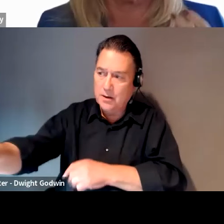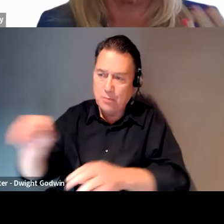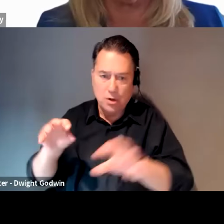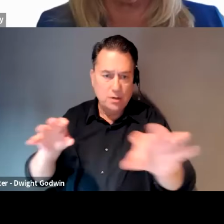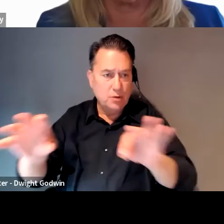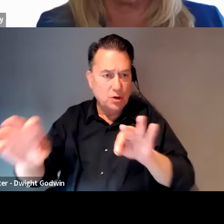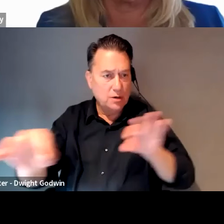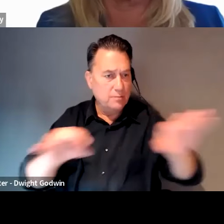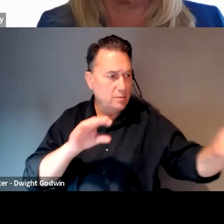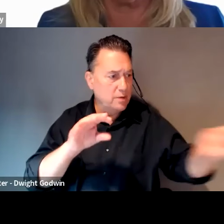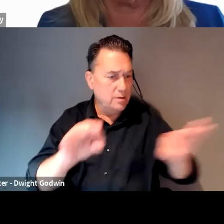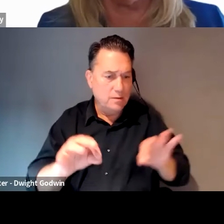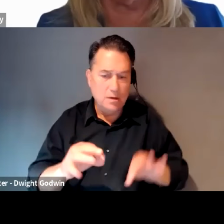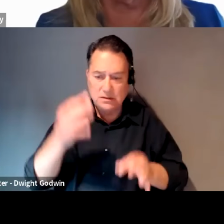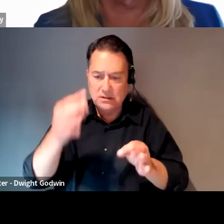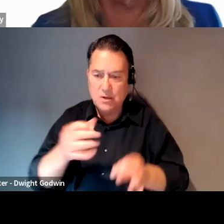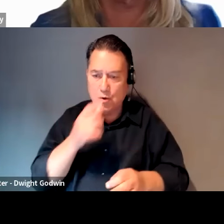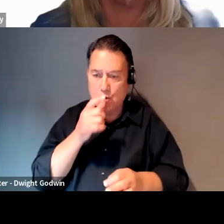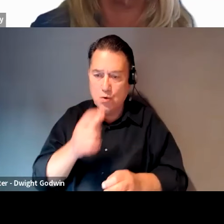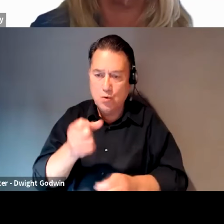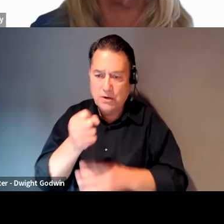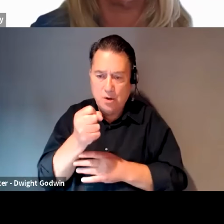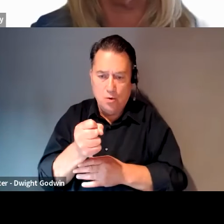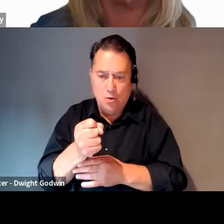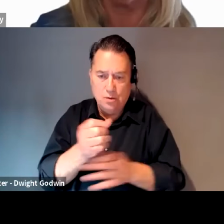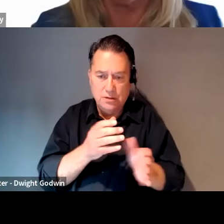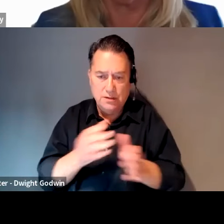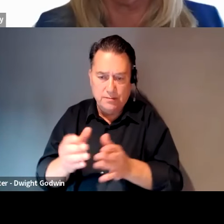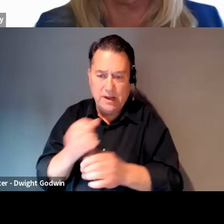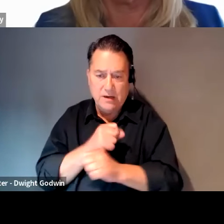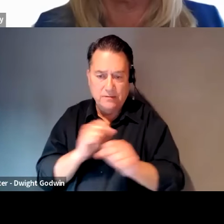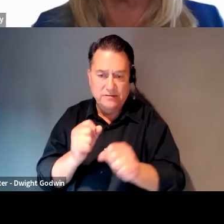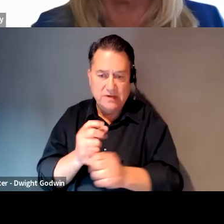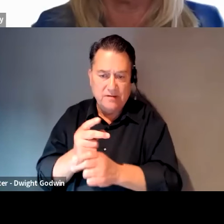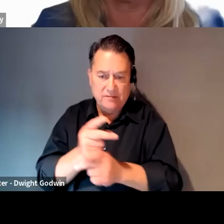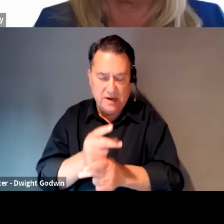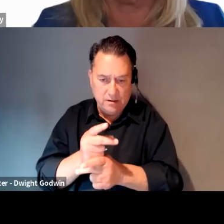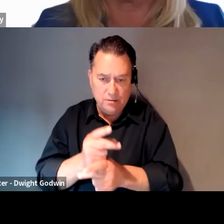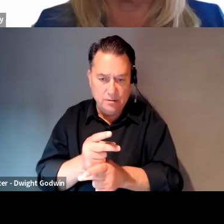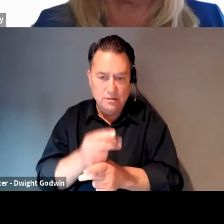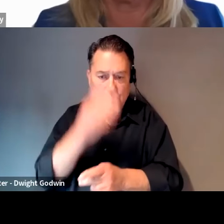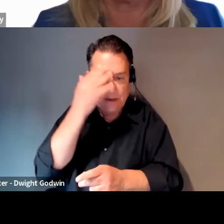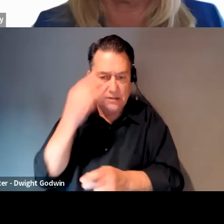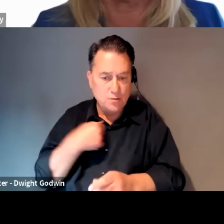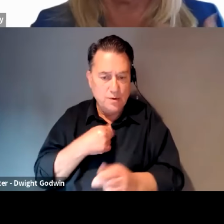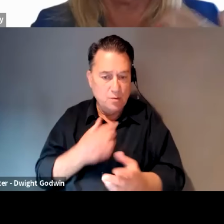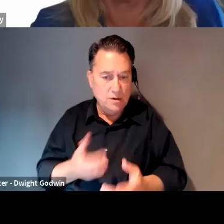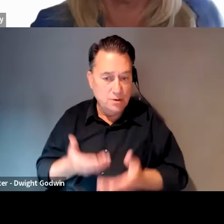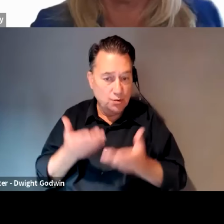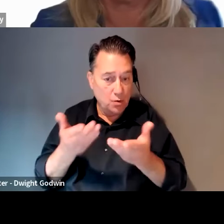deciding who was gonna be the holder of the plan of safe care, because we wanted to offer it to those